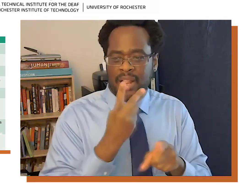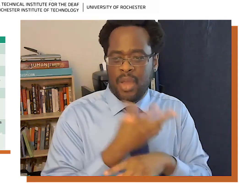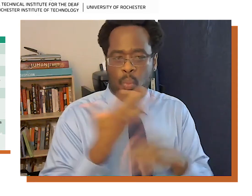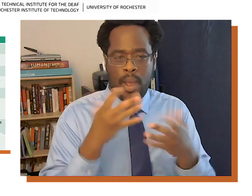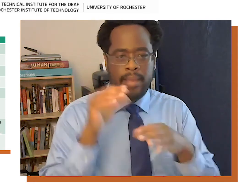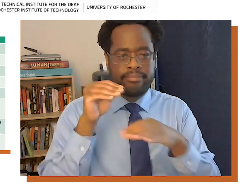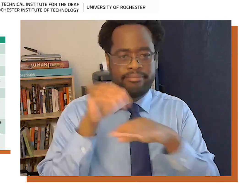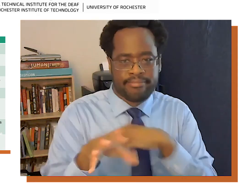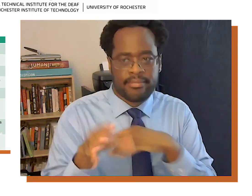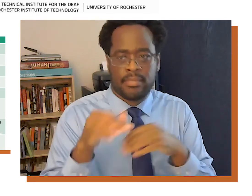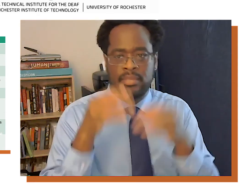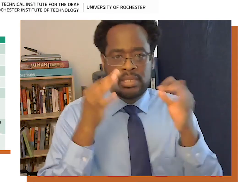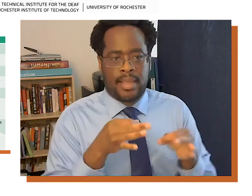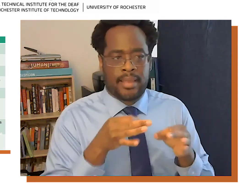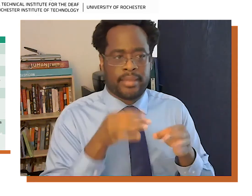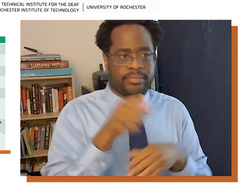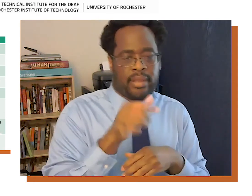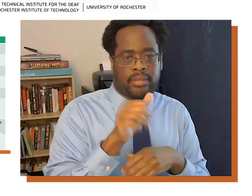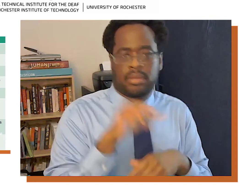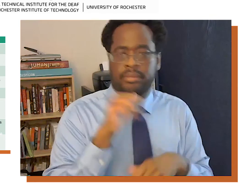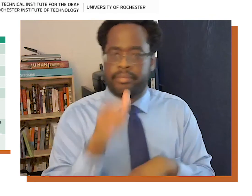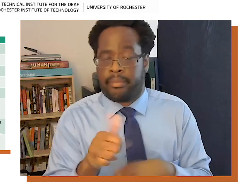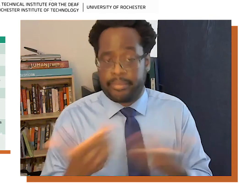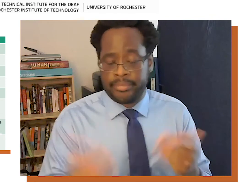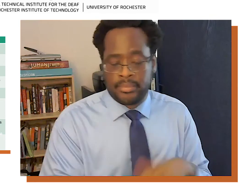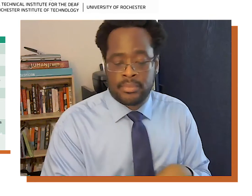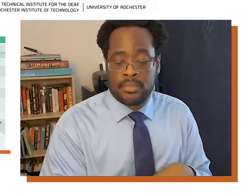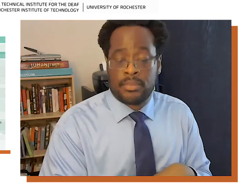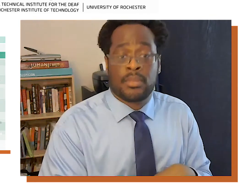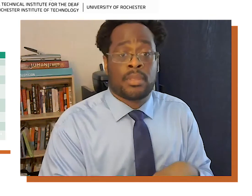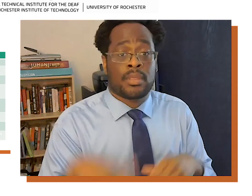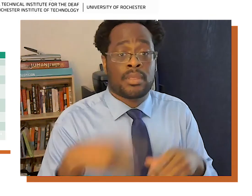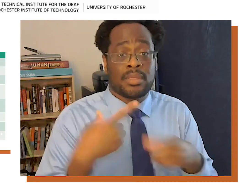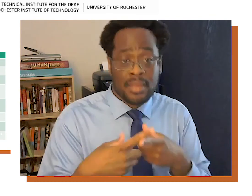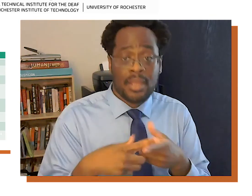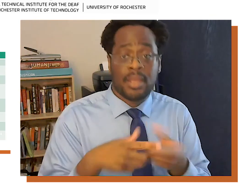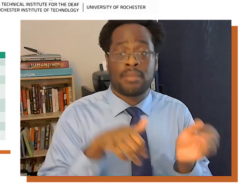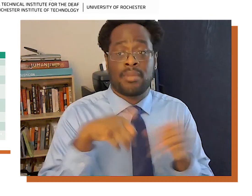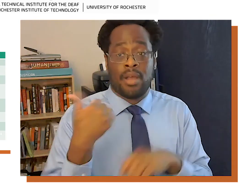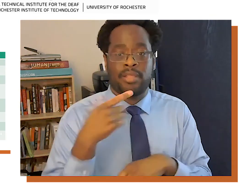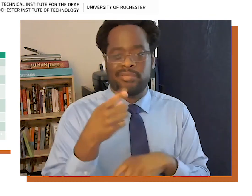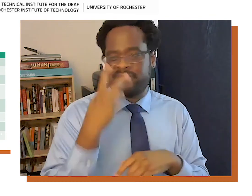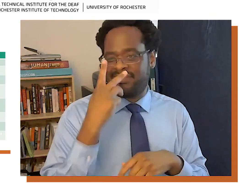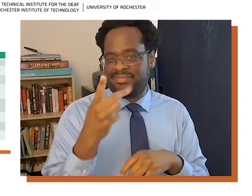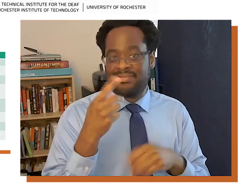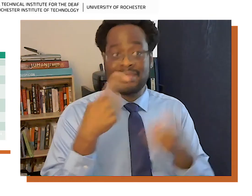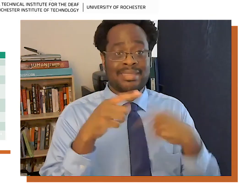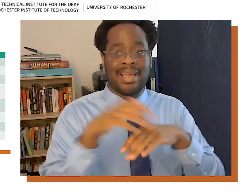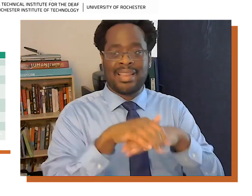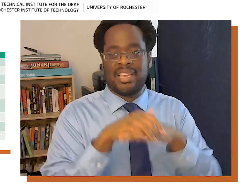so there was a variety of factors that influenced whether people said something was ASL or was not ASL.